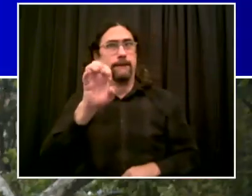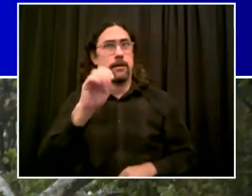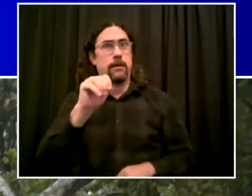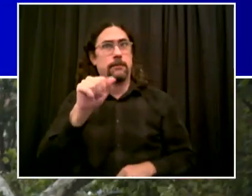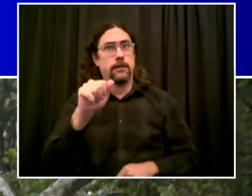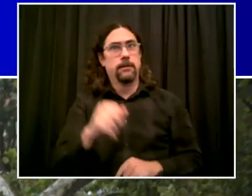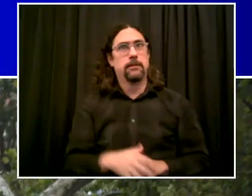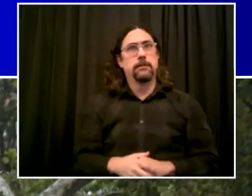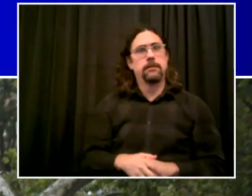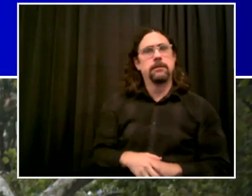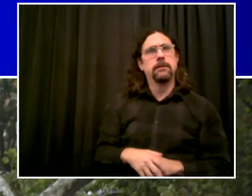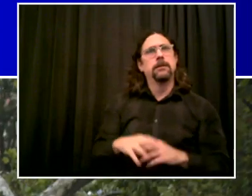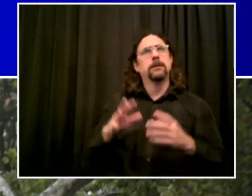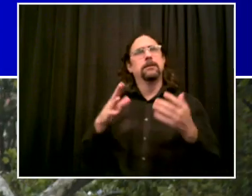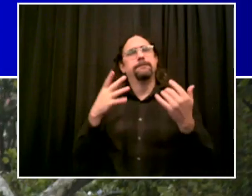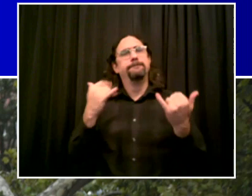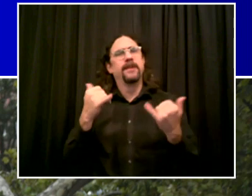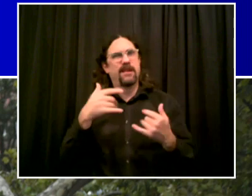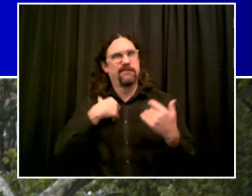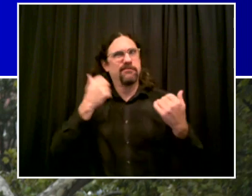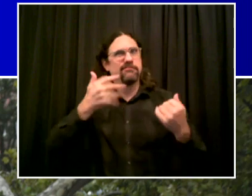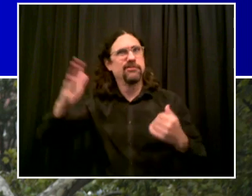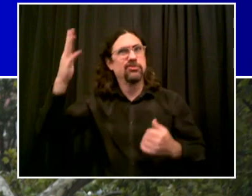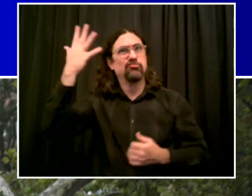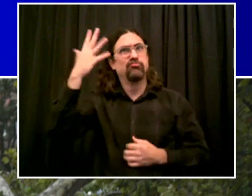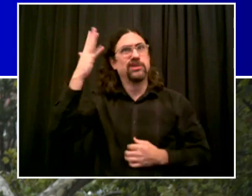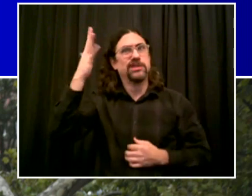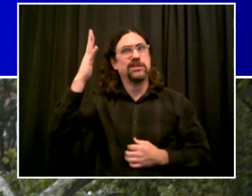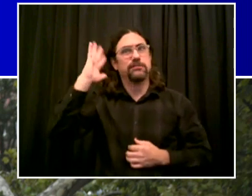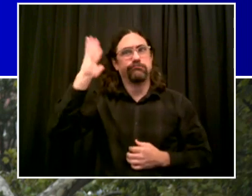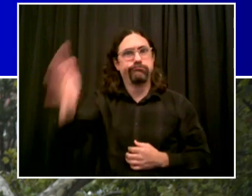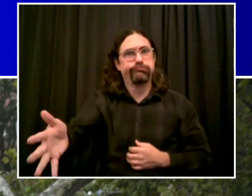WO INRKG TO CLEAR